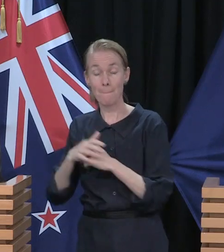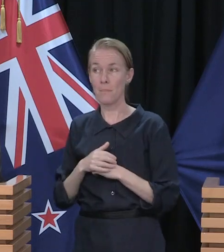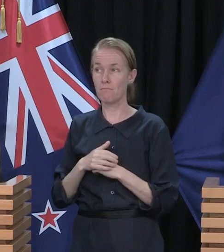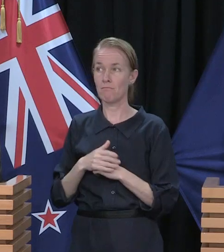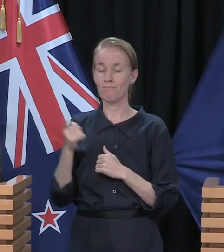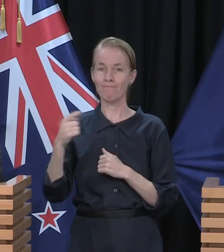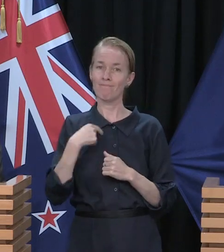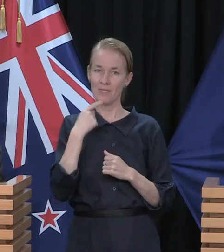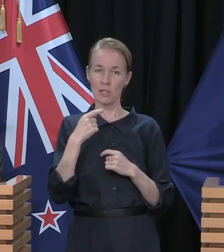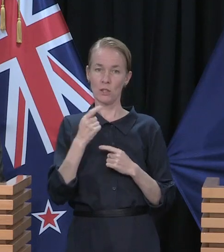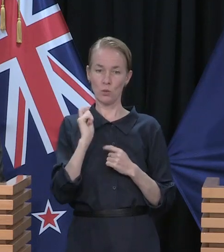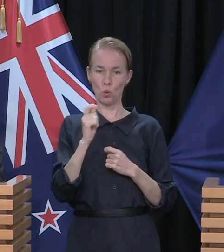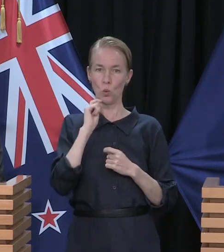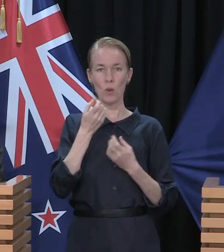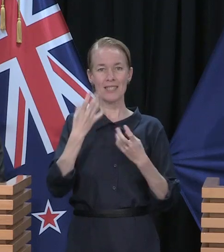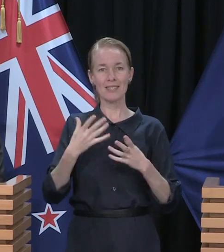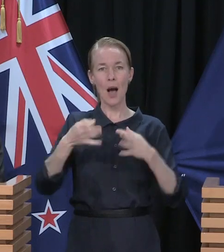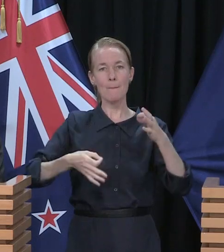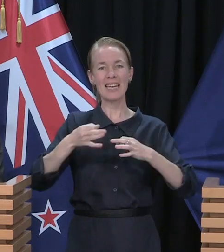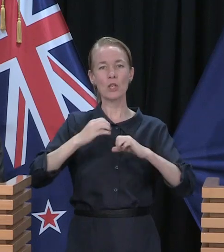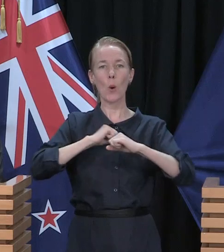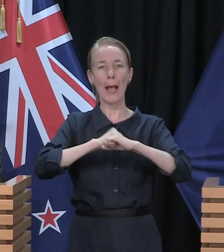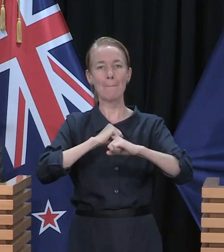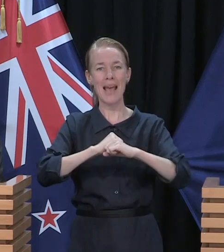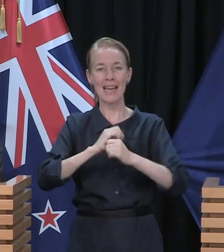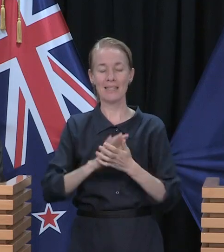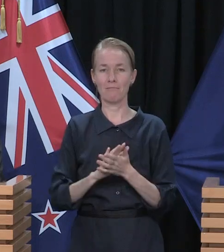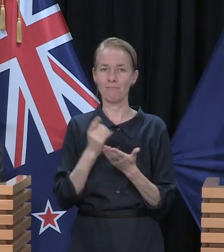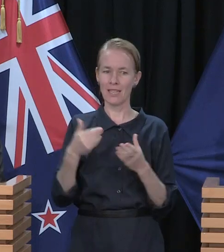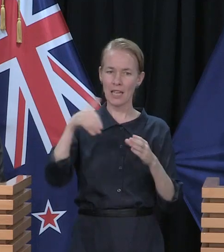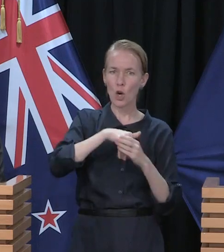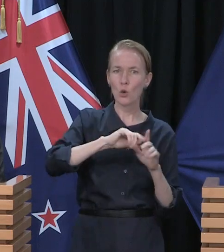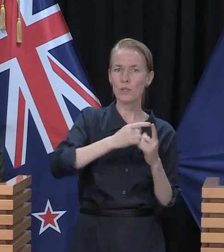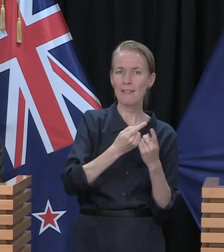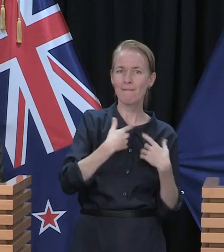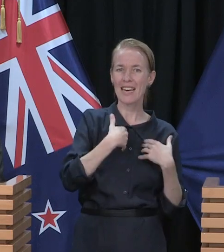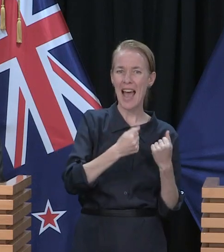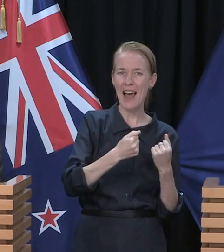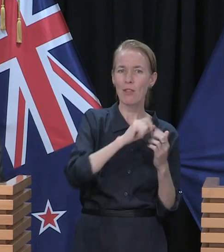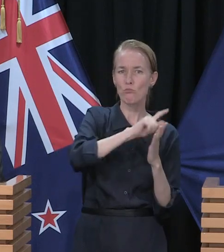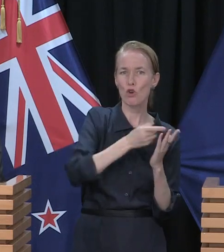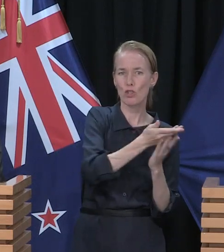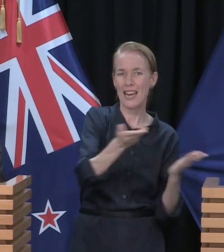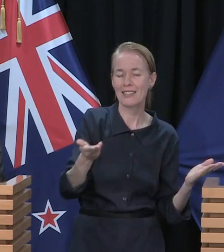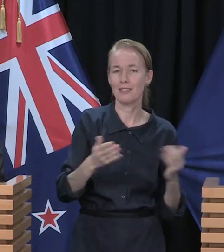We a be about to go to a campaign period, where people campaign